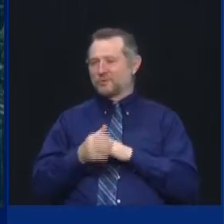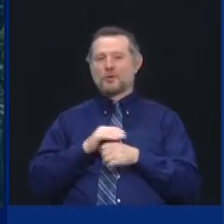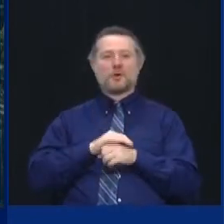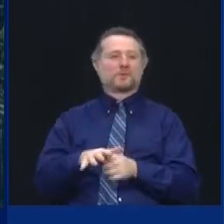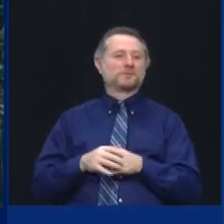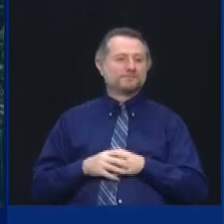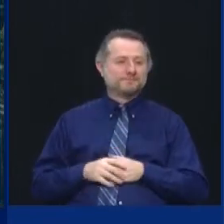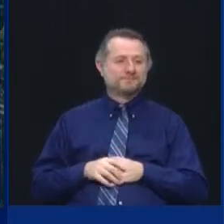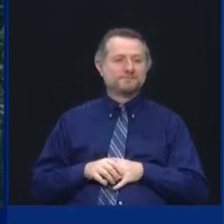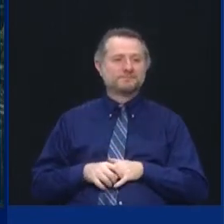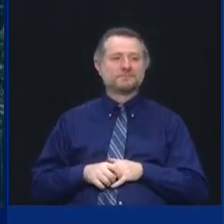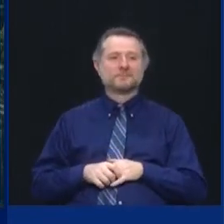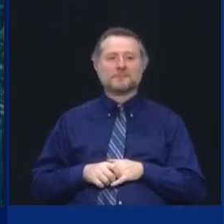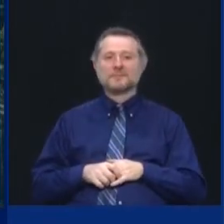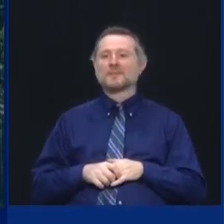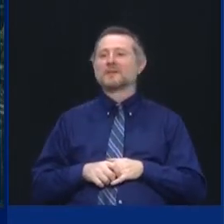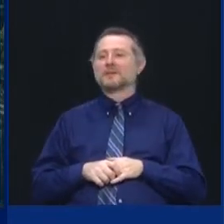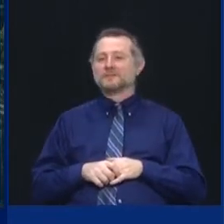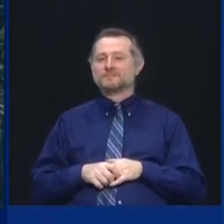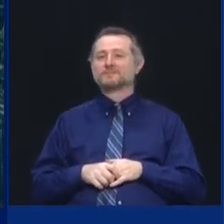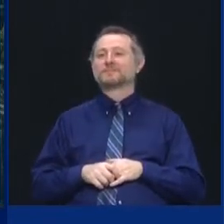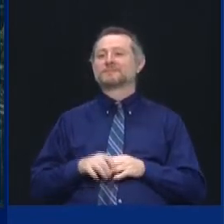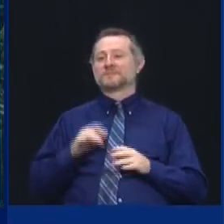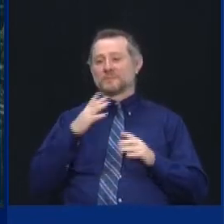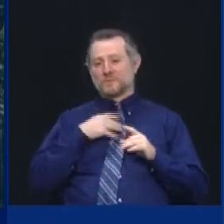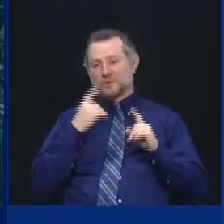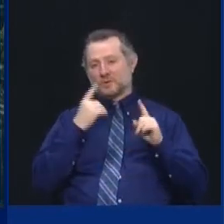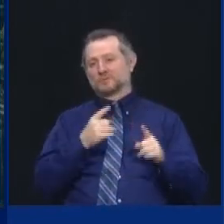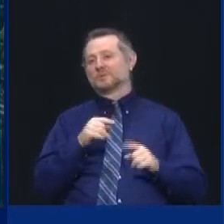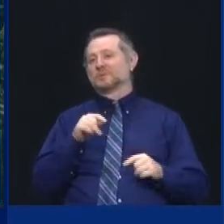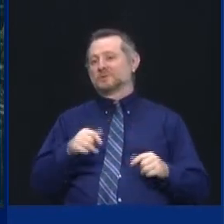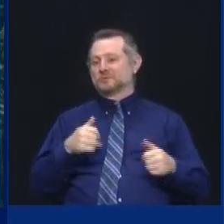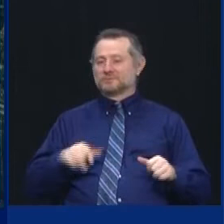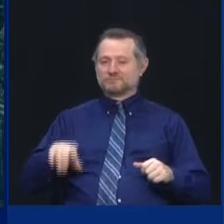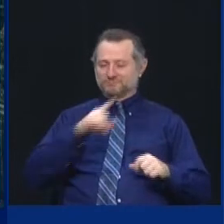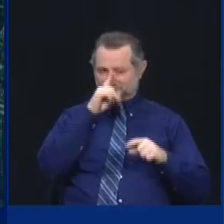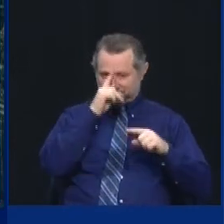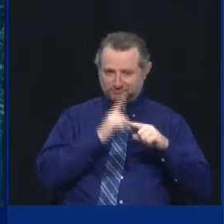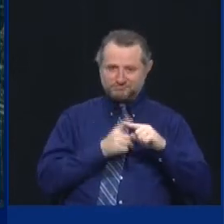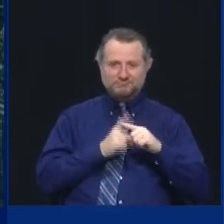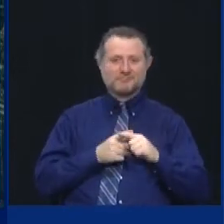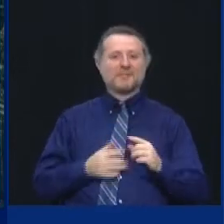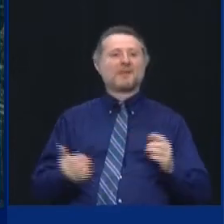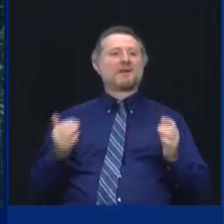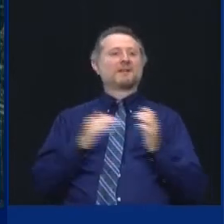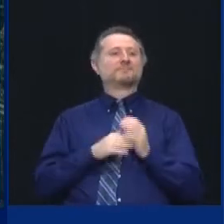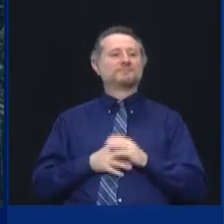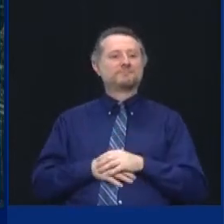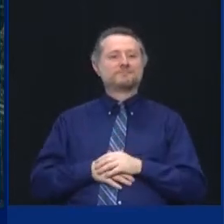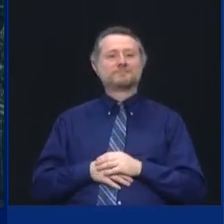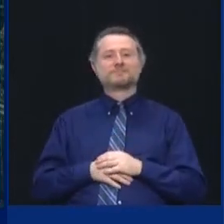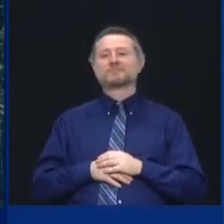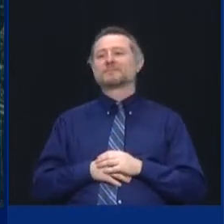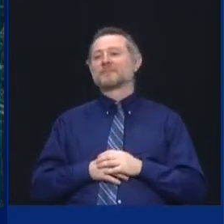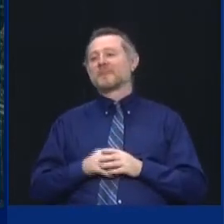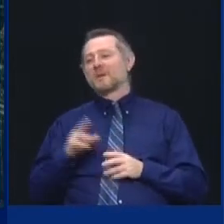YORK POST 9/11. NOW TRIBECCA IS HELPING NEW YORK REJUVENATE POST COVID.